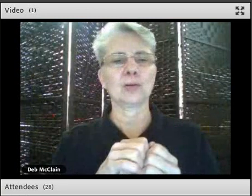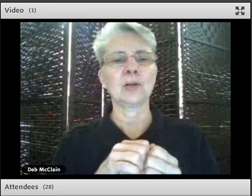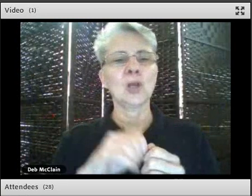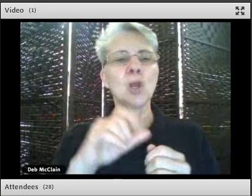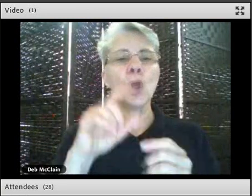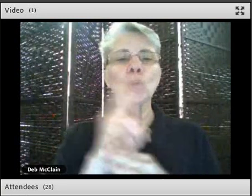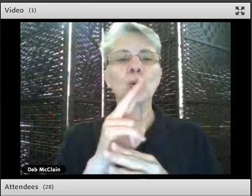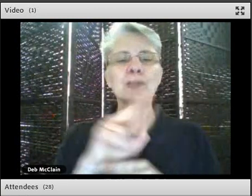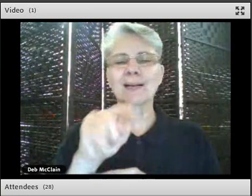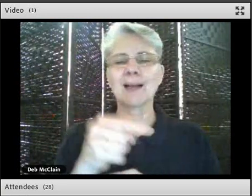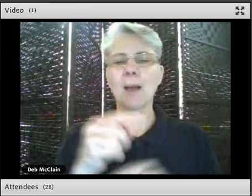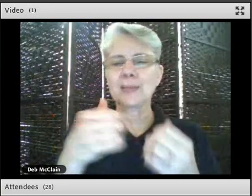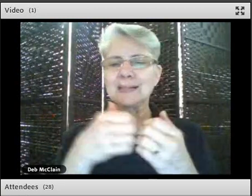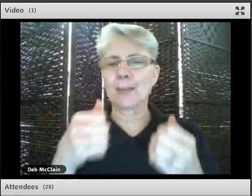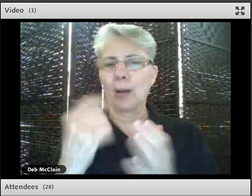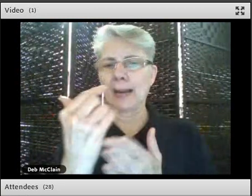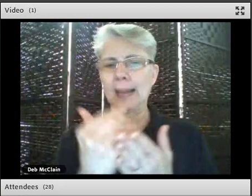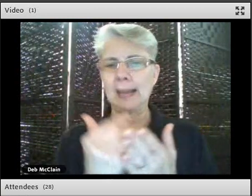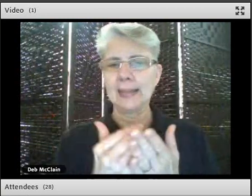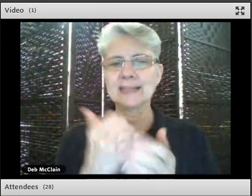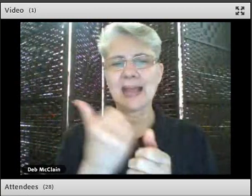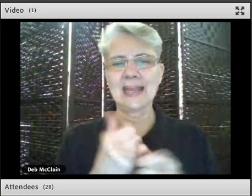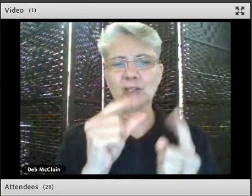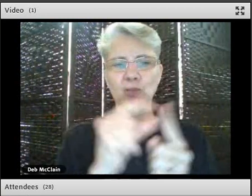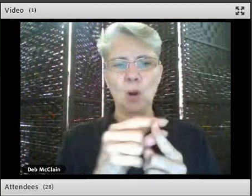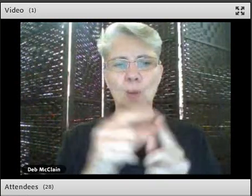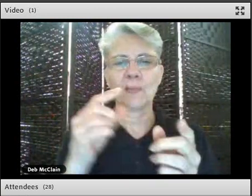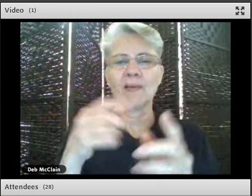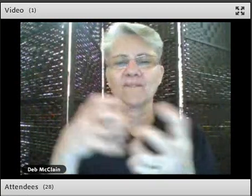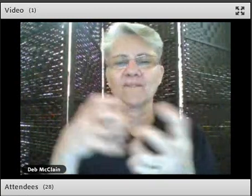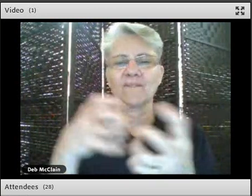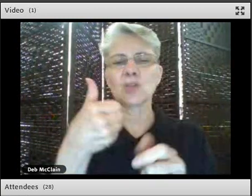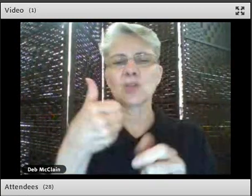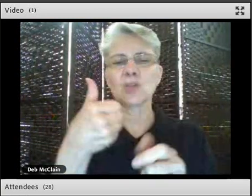So if J.K. Rowling had actually narrated her own book,